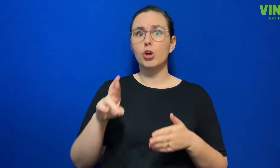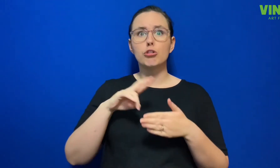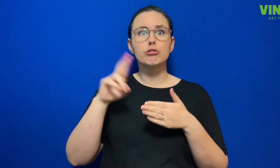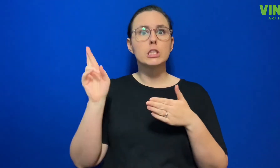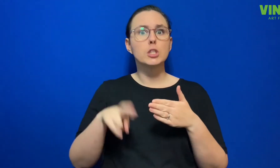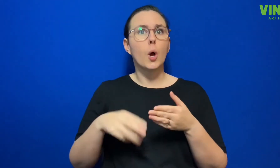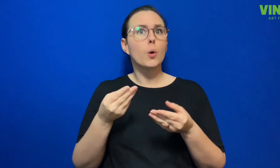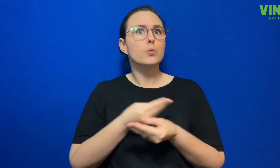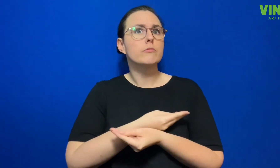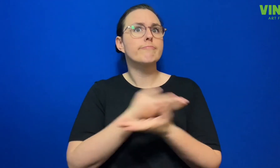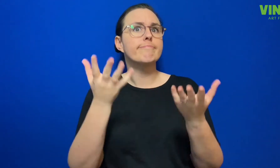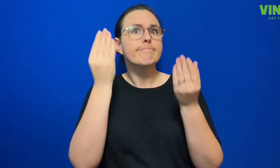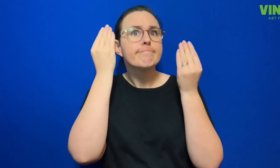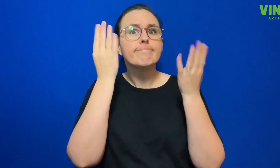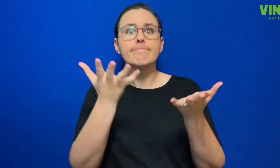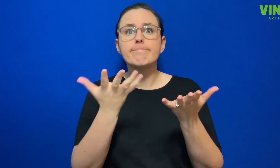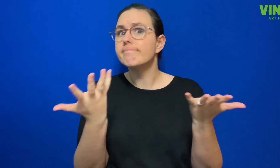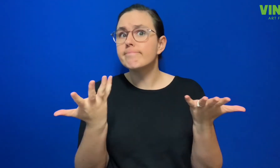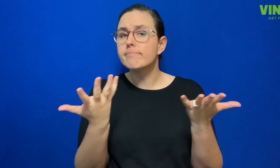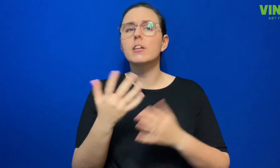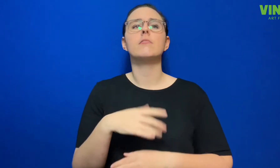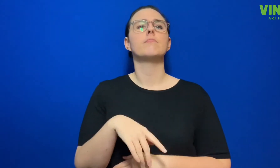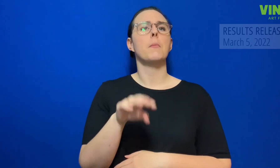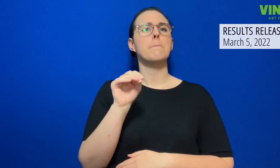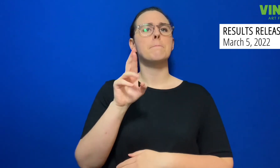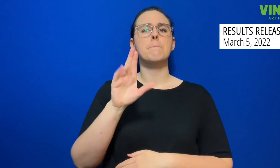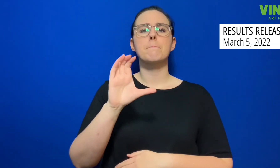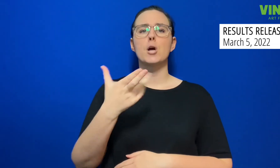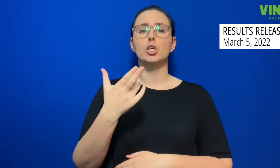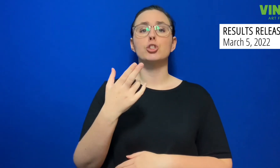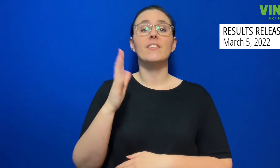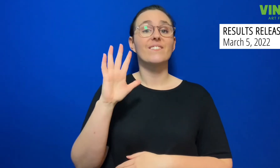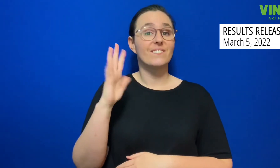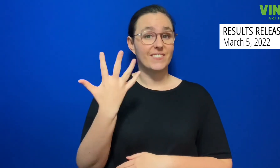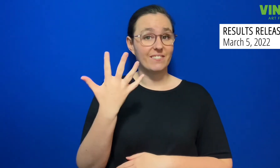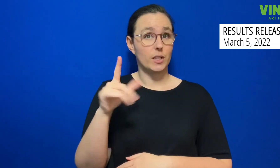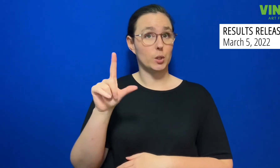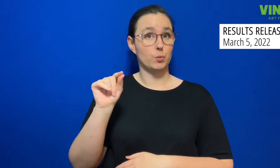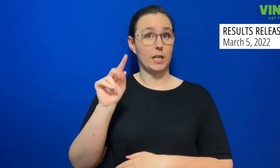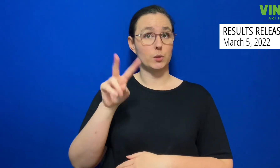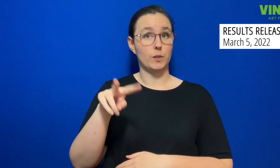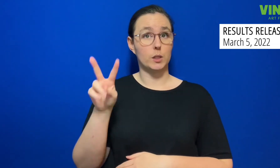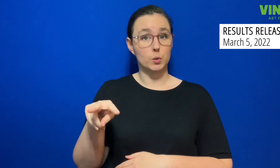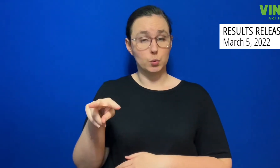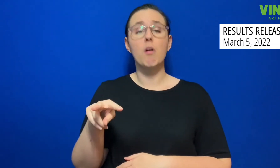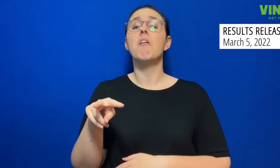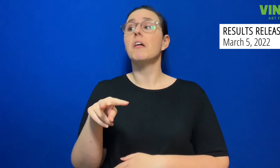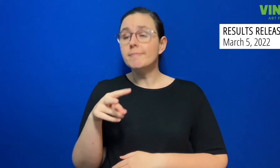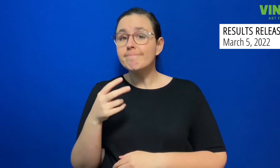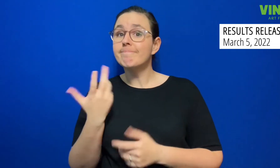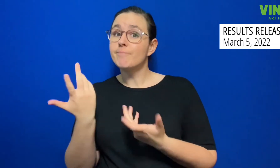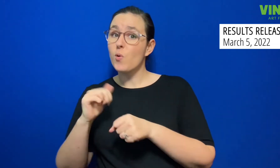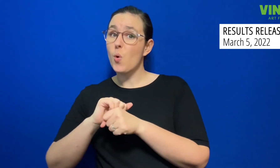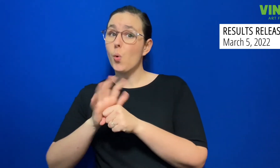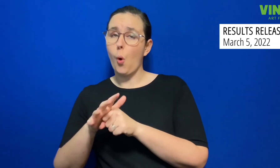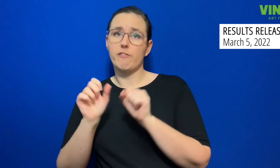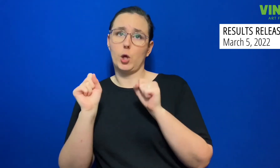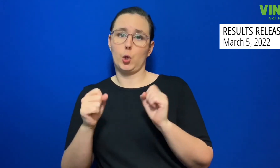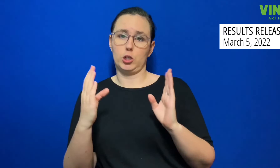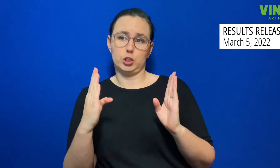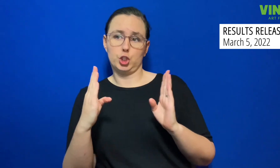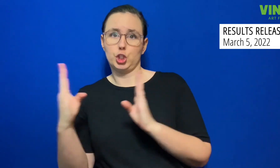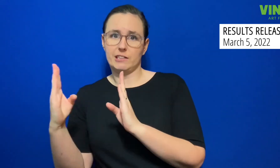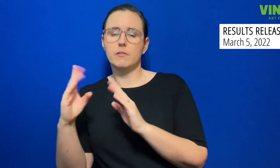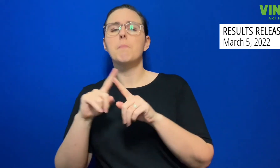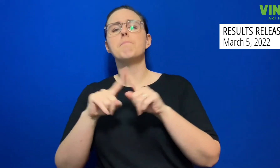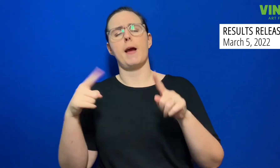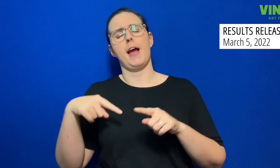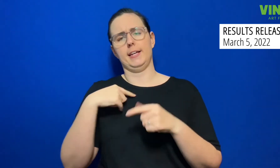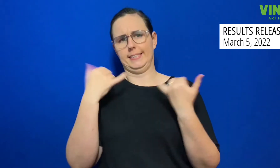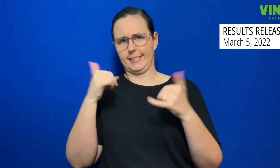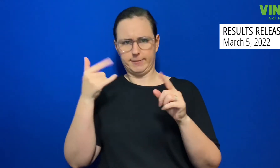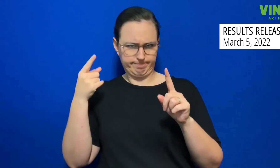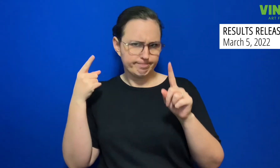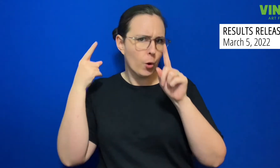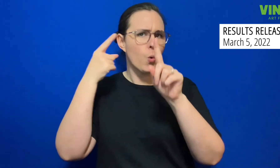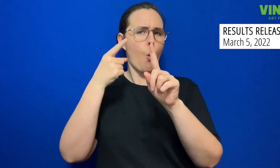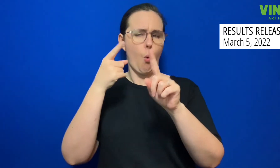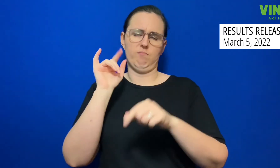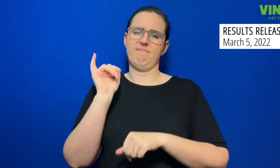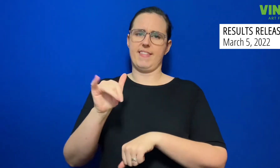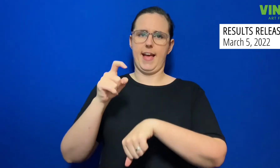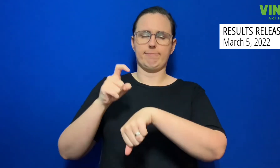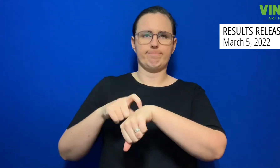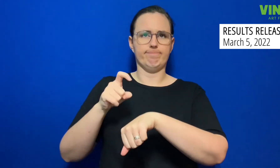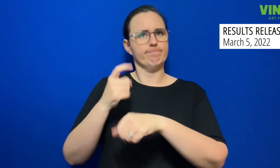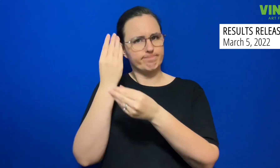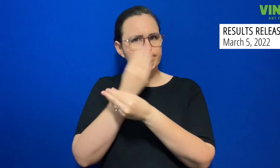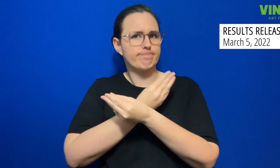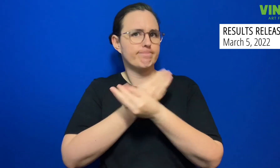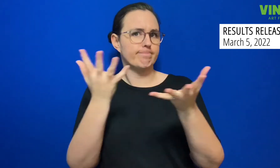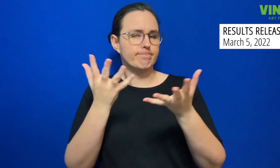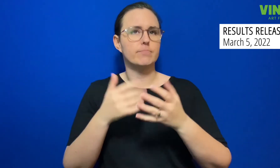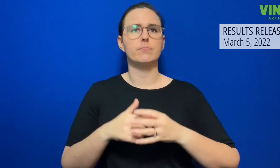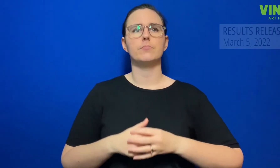March 5, 2022 (due to COVID this could shift but this is our goal)